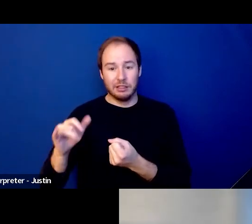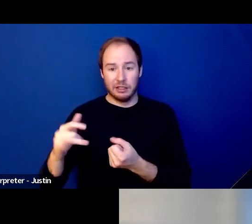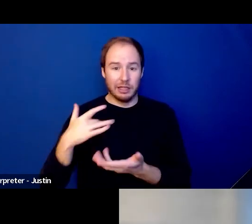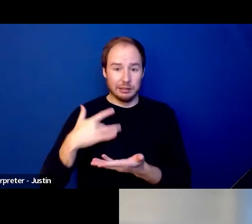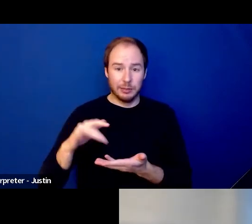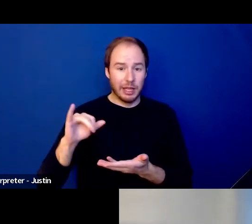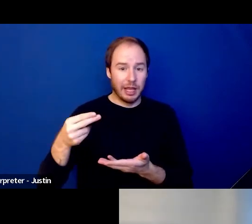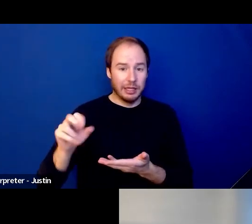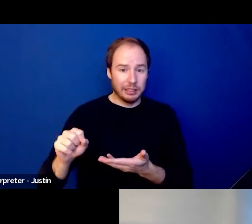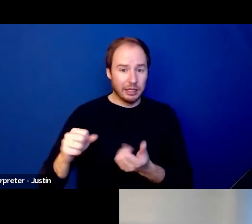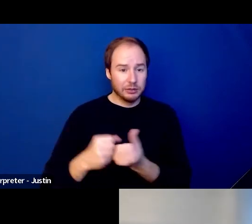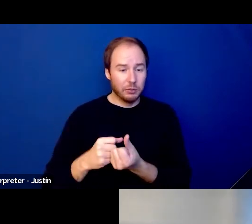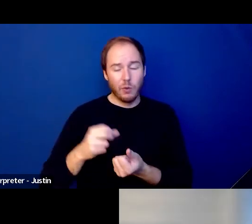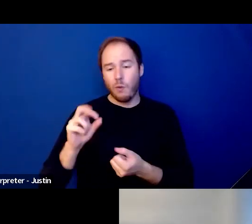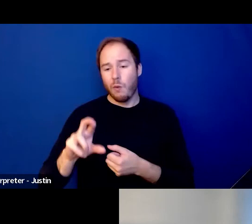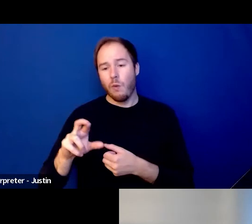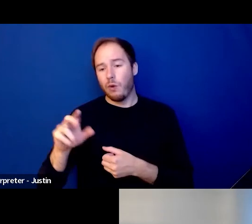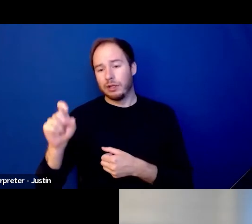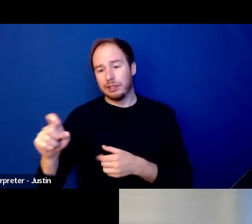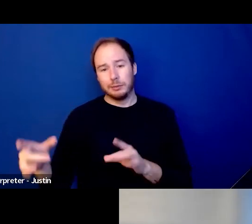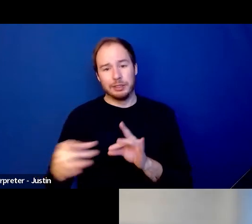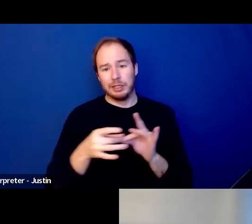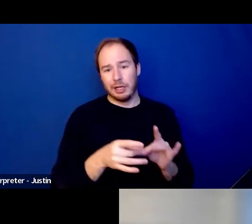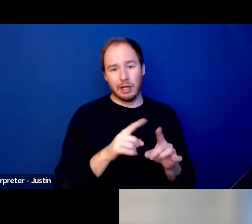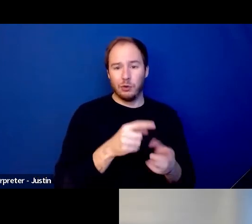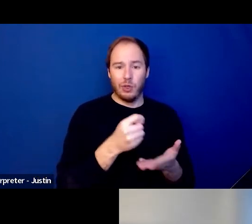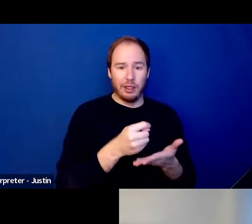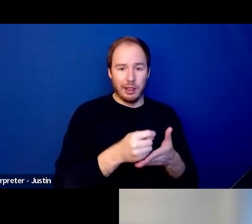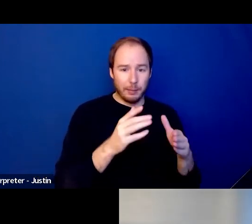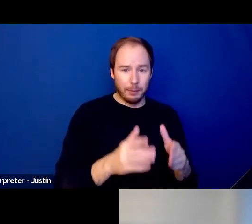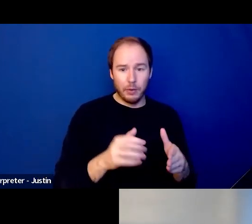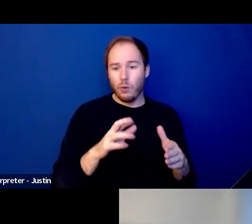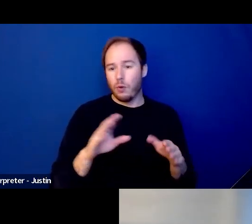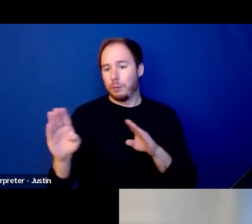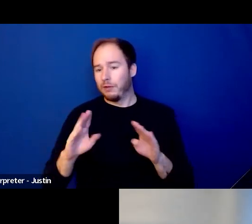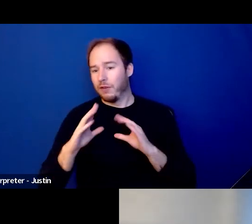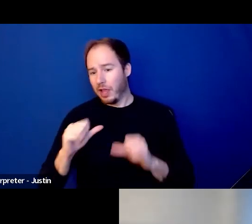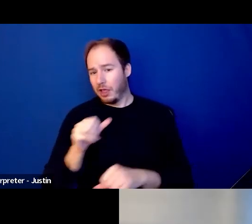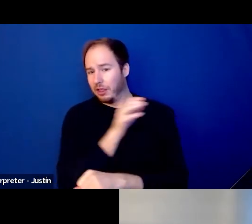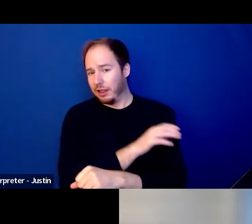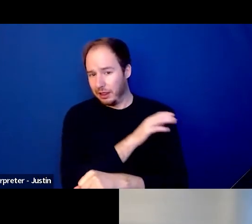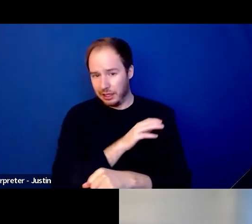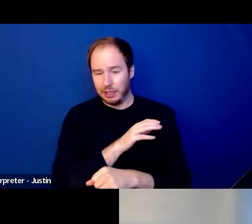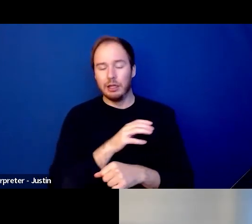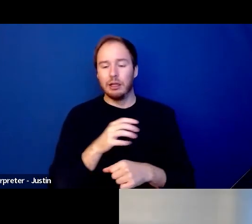sometimes they need to be connected to a therapist or a behavioral health clinic. And we also ask, you know,